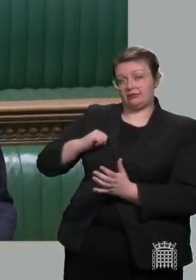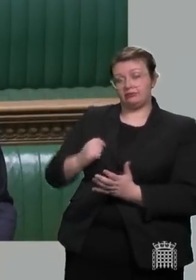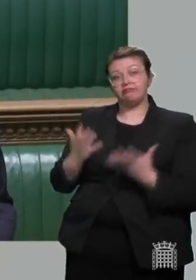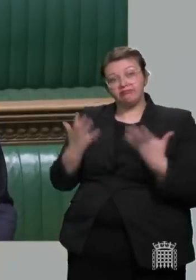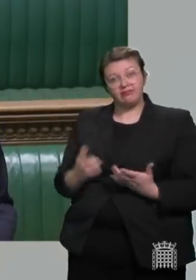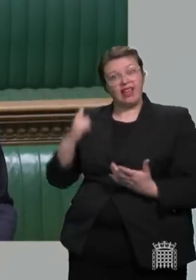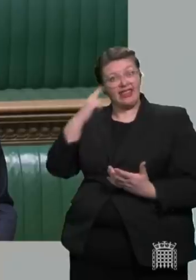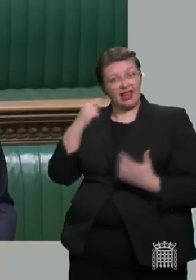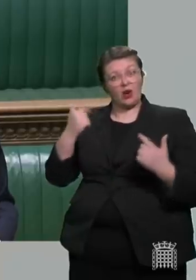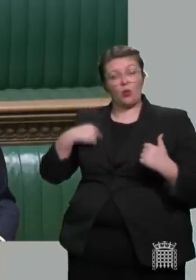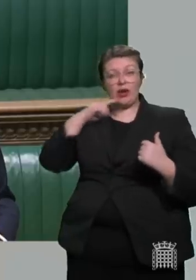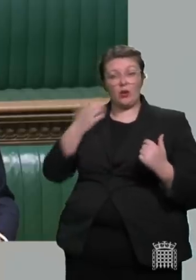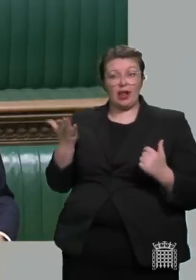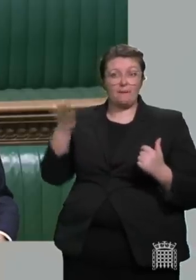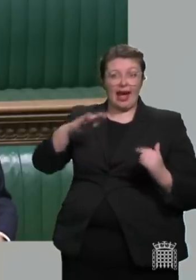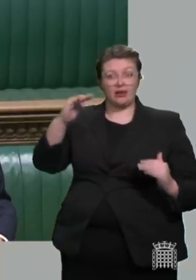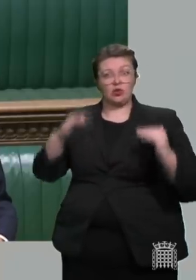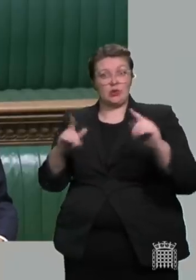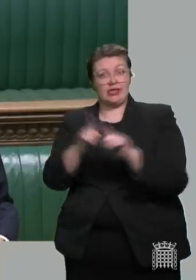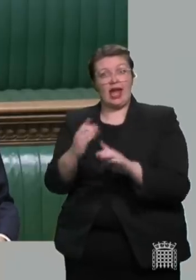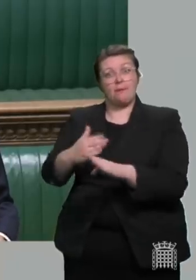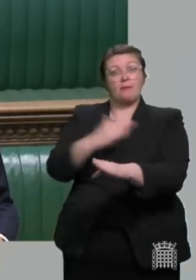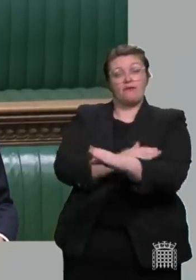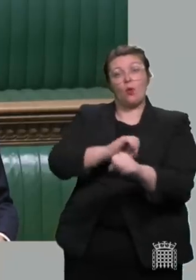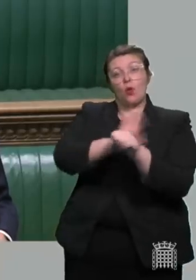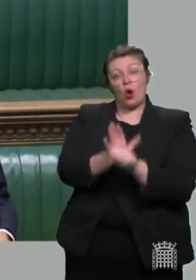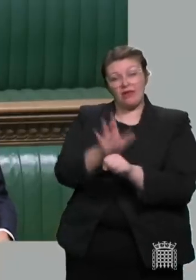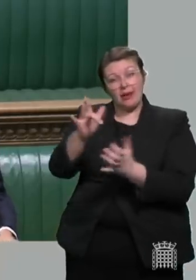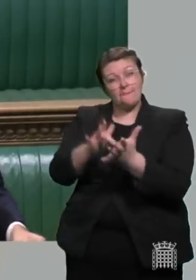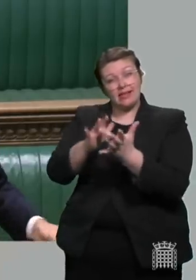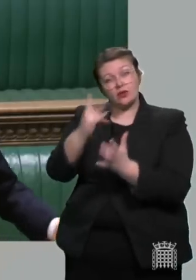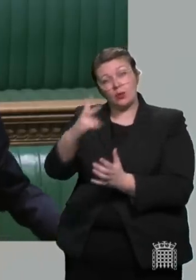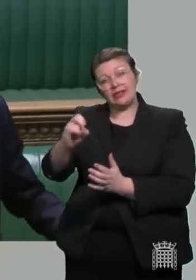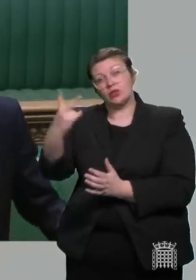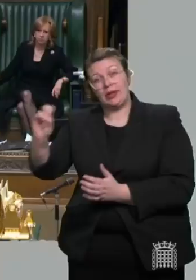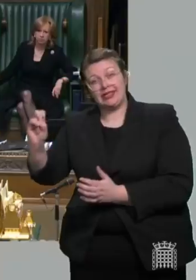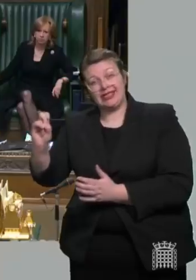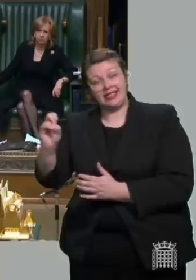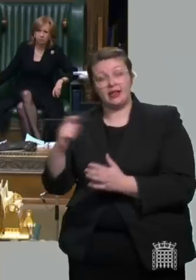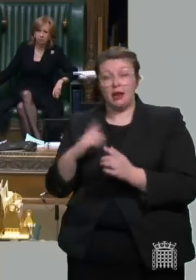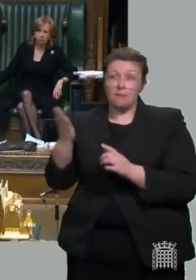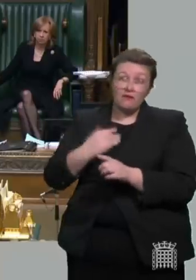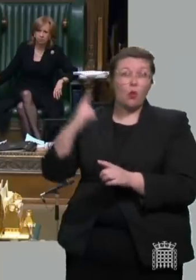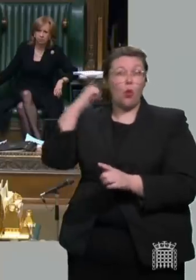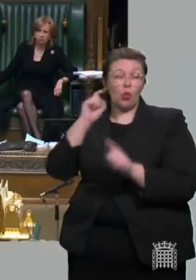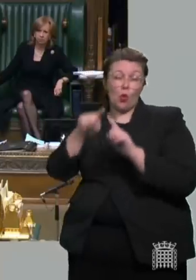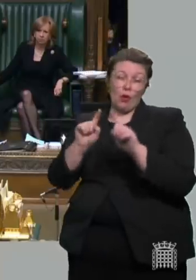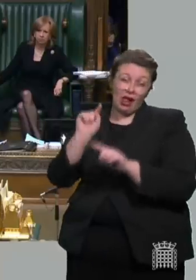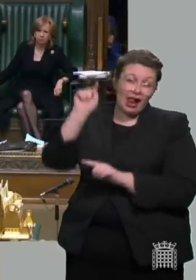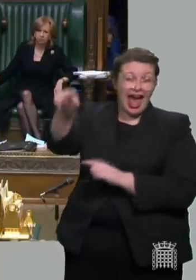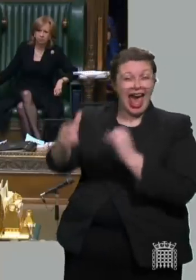the middle of next year, six months earlier than previously thought. That means growth is faster,